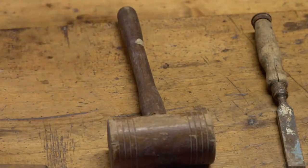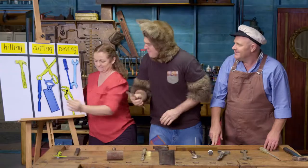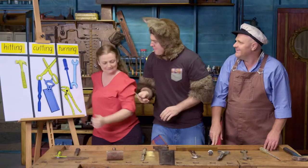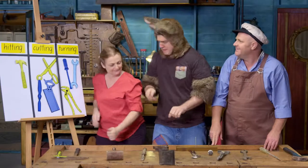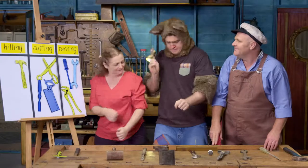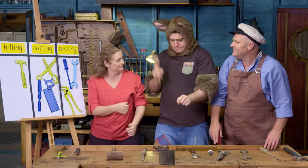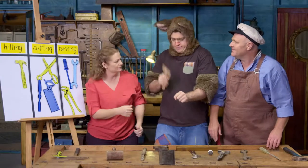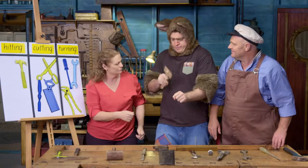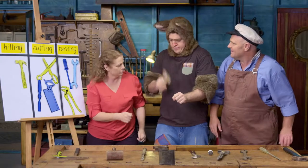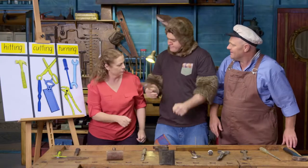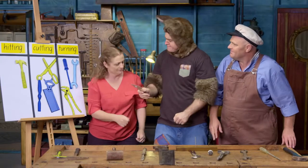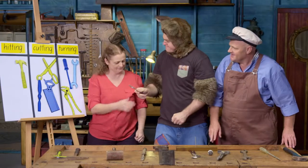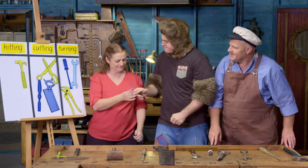Oh, and this one, hitting.